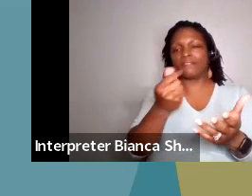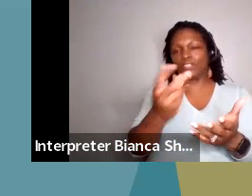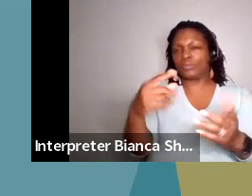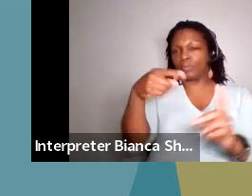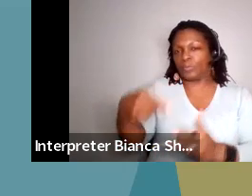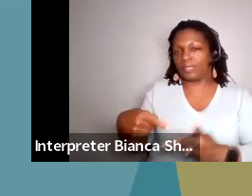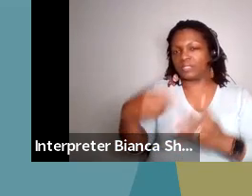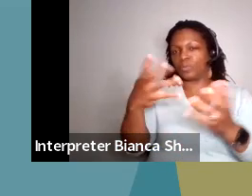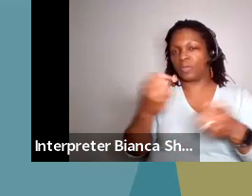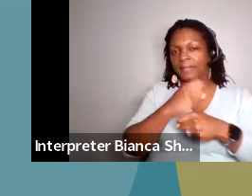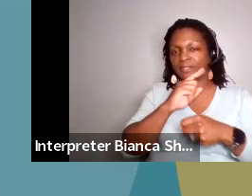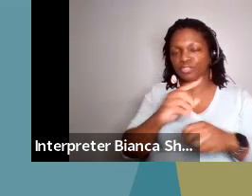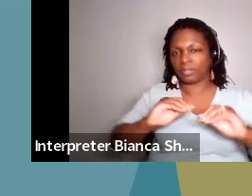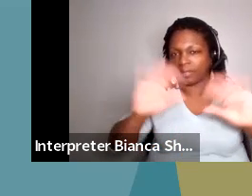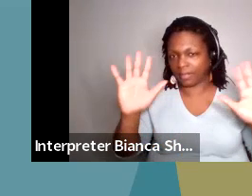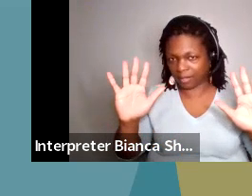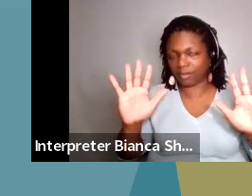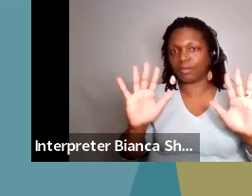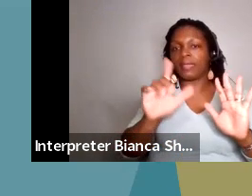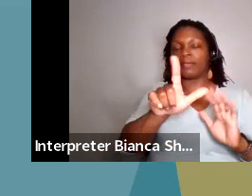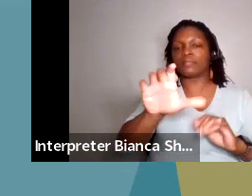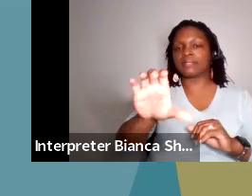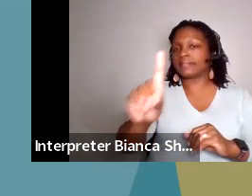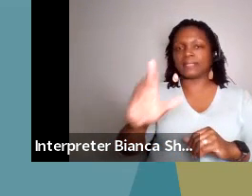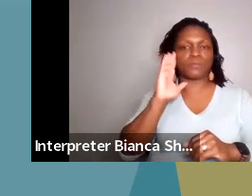I just want to make sure that we're really clear on that LCD.